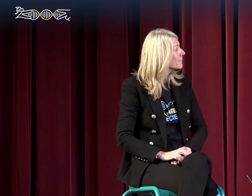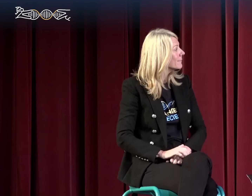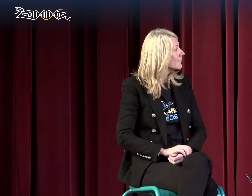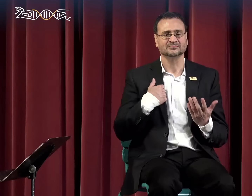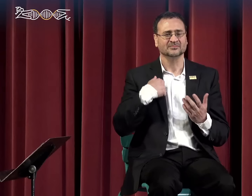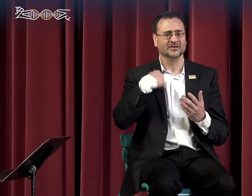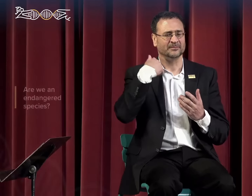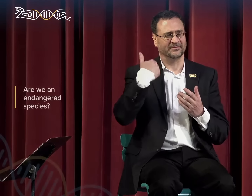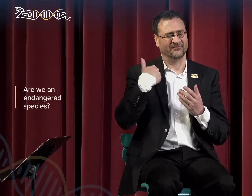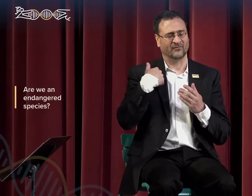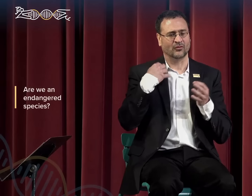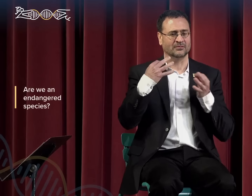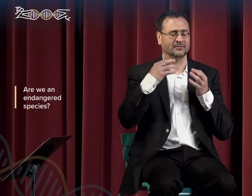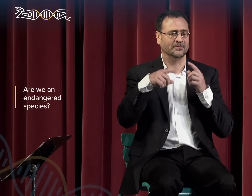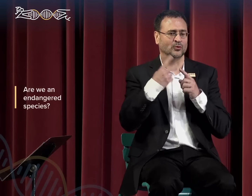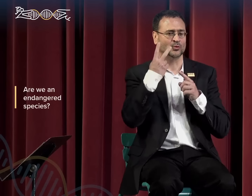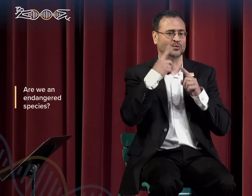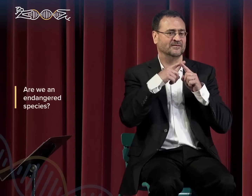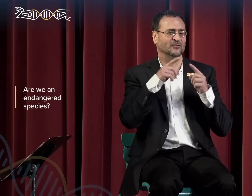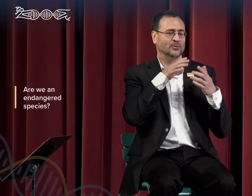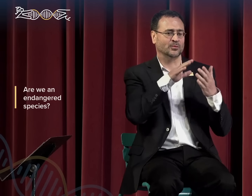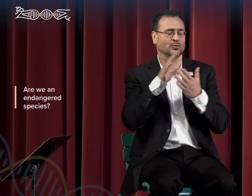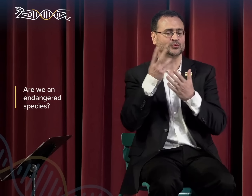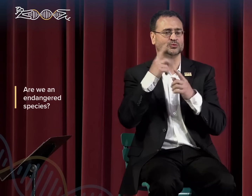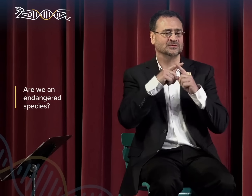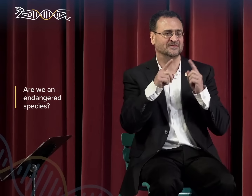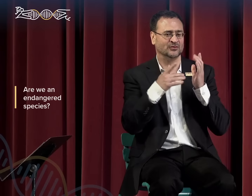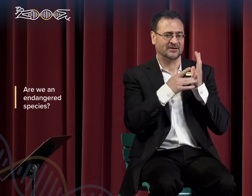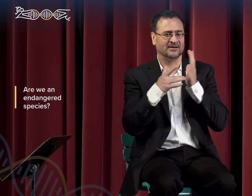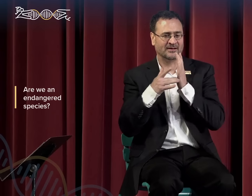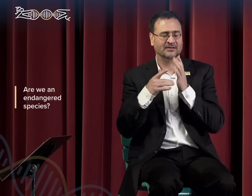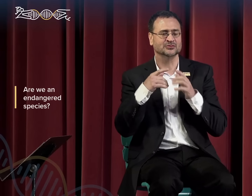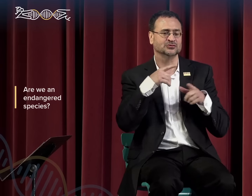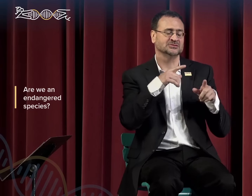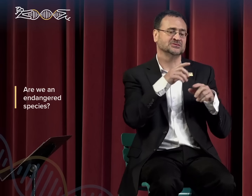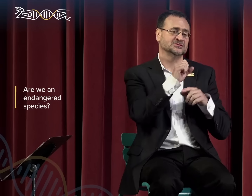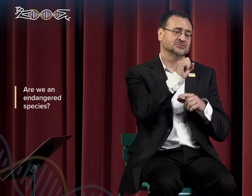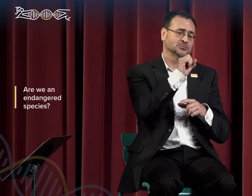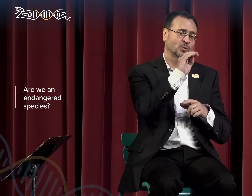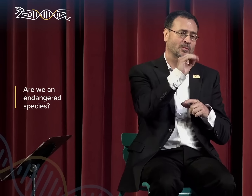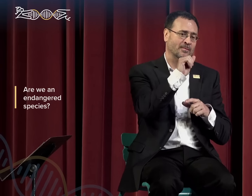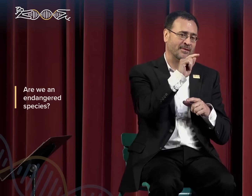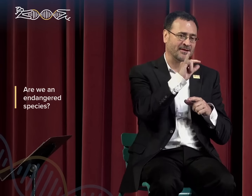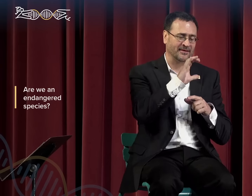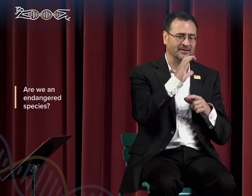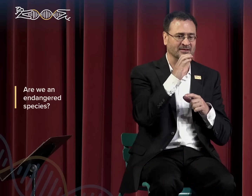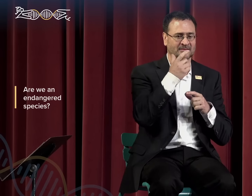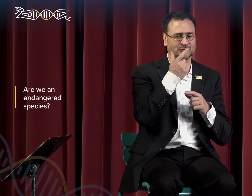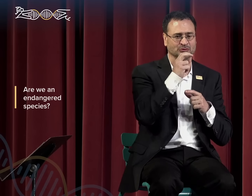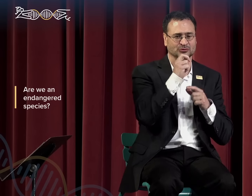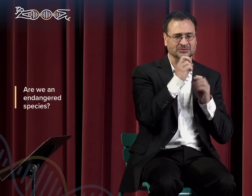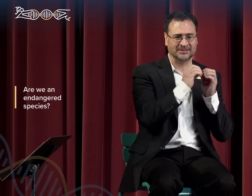I'd like before I talk about two different approaches and